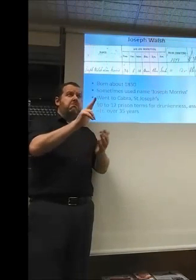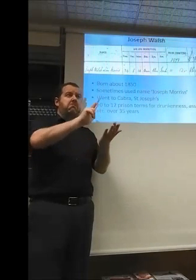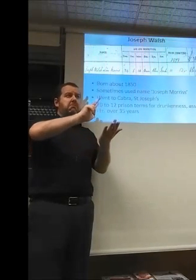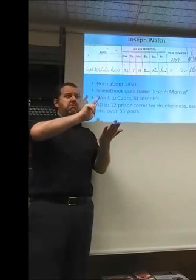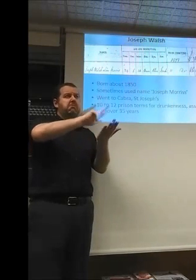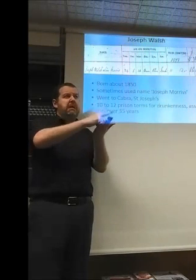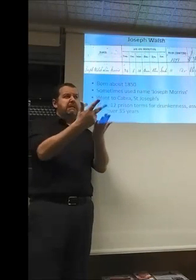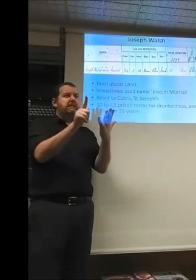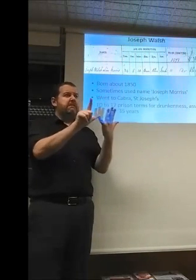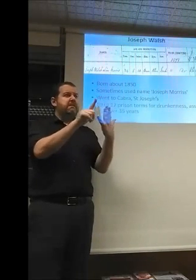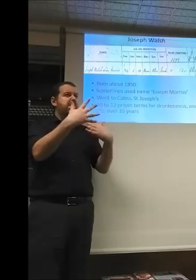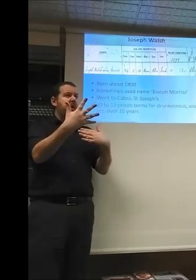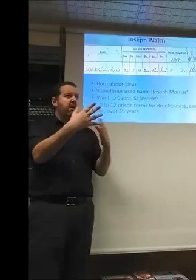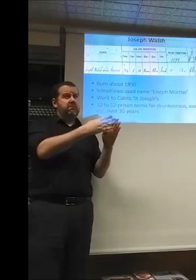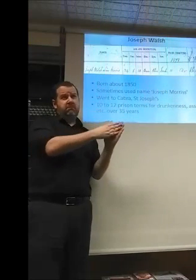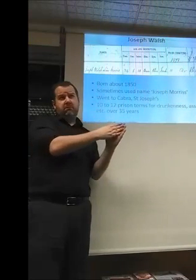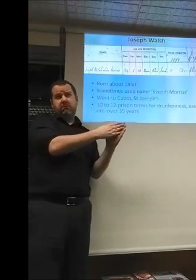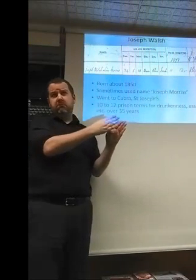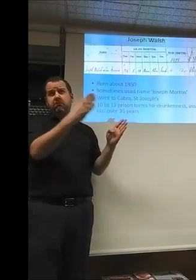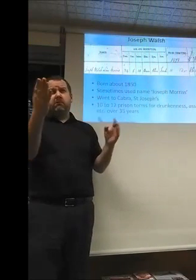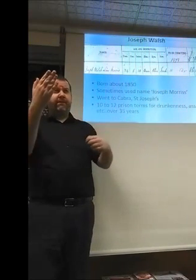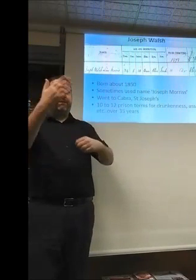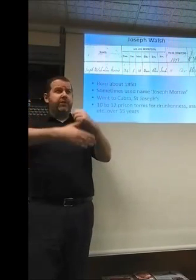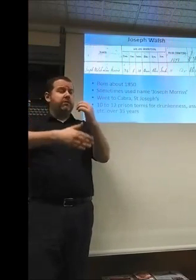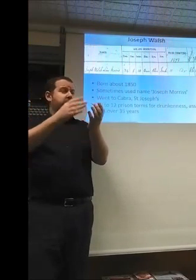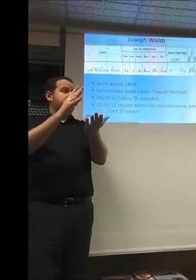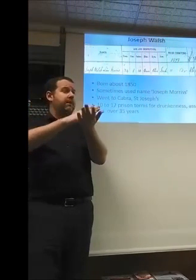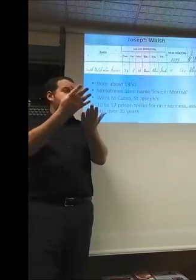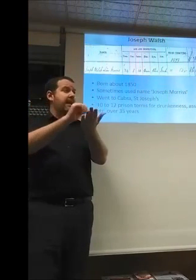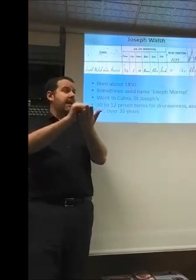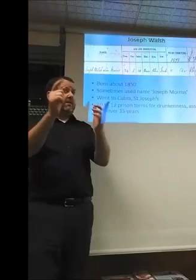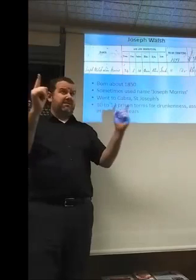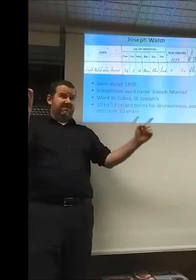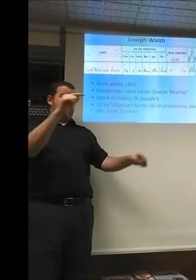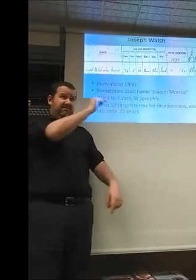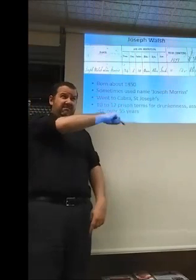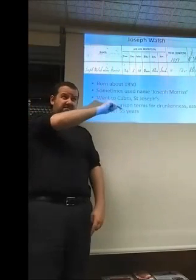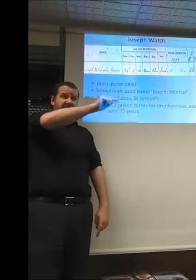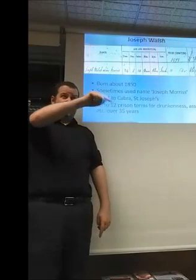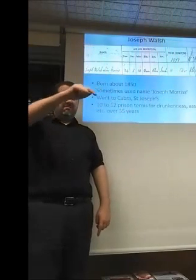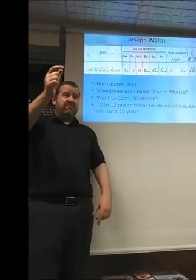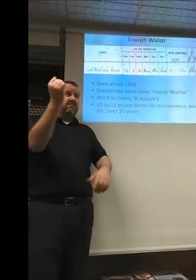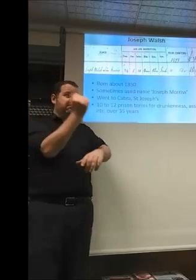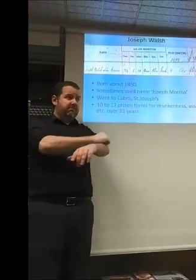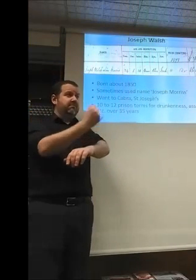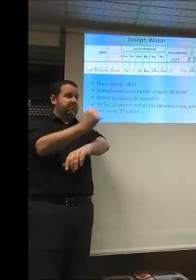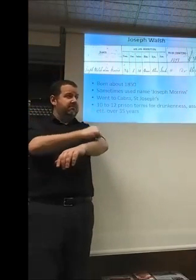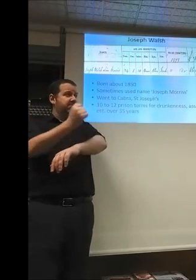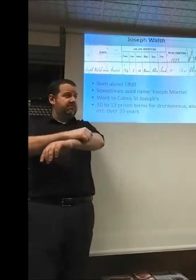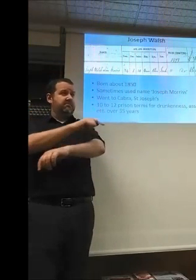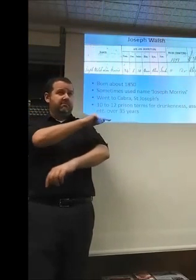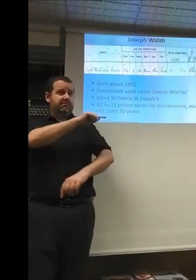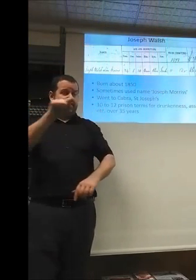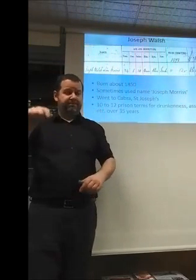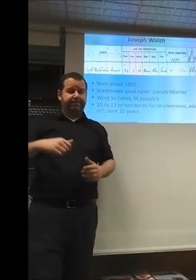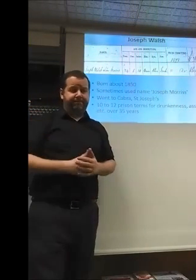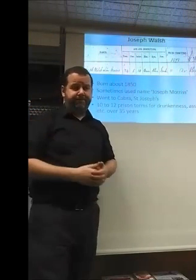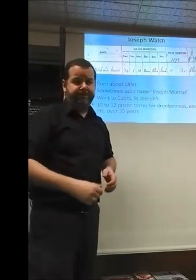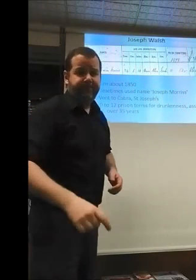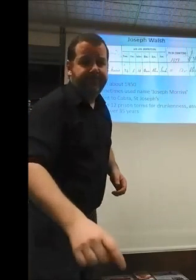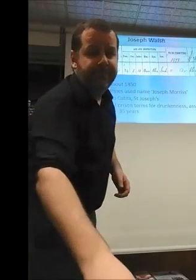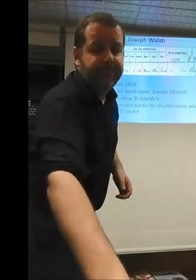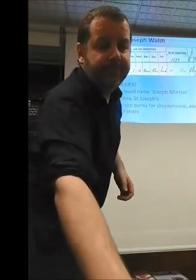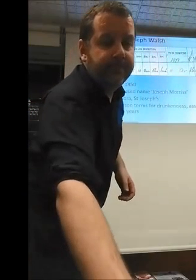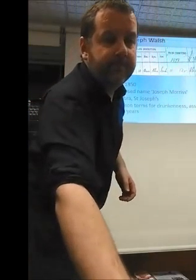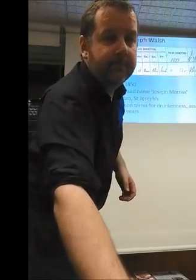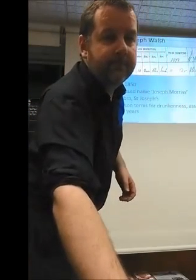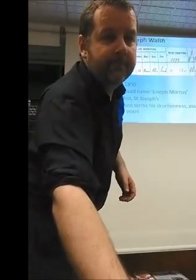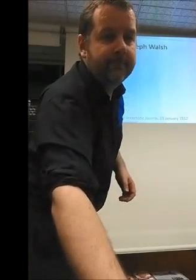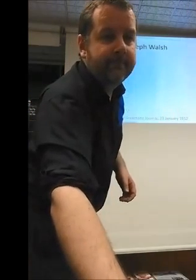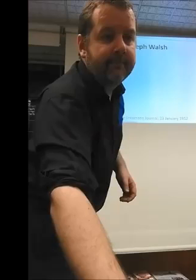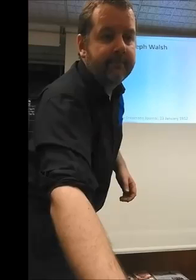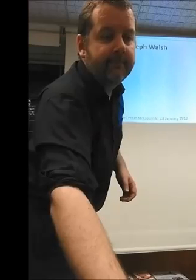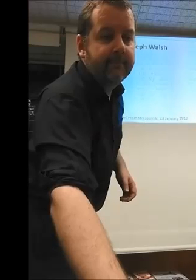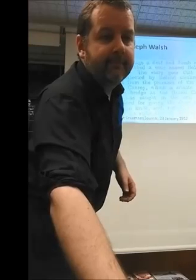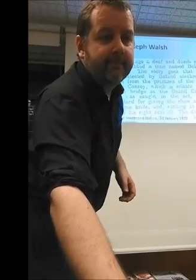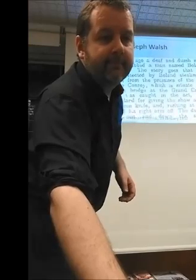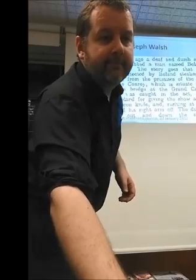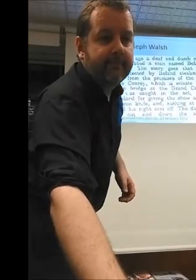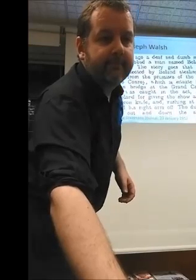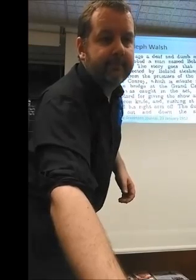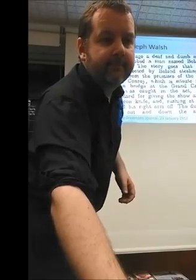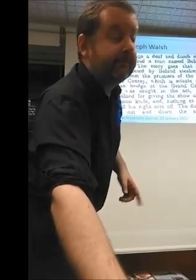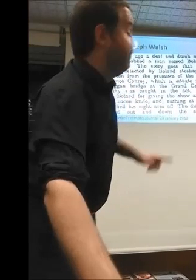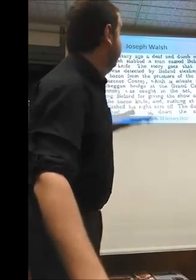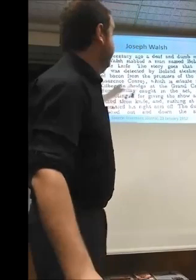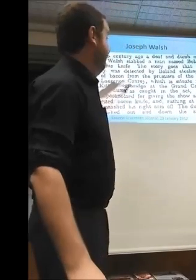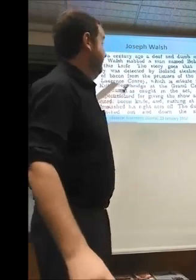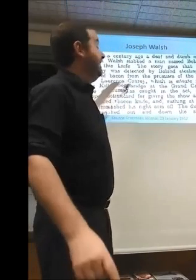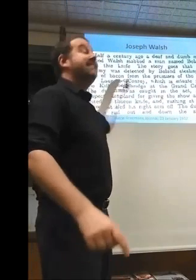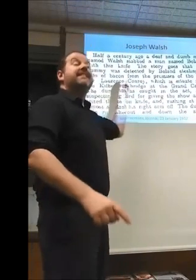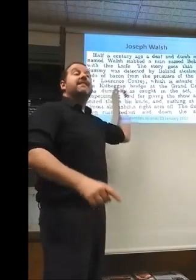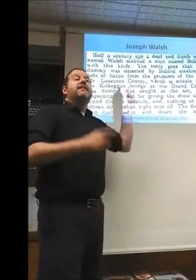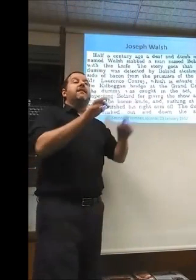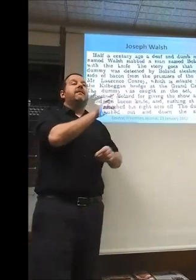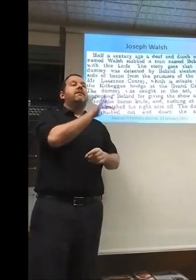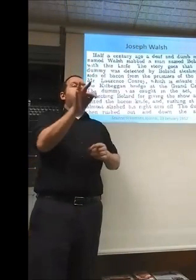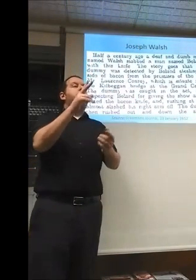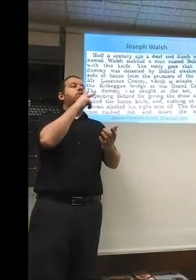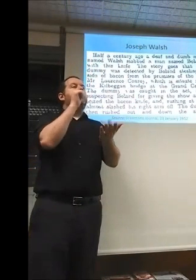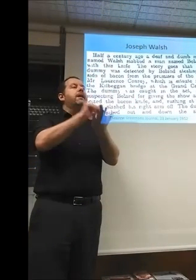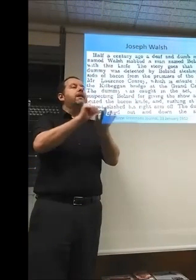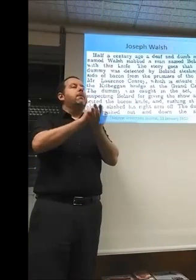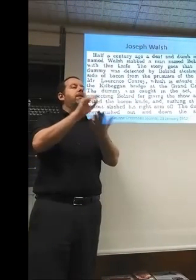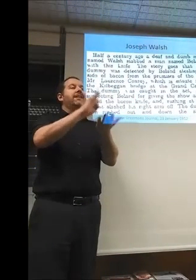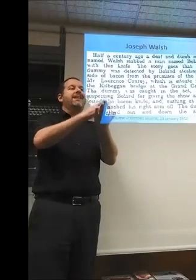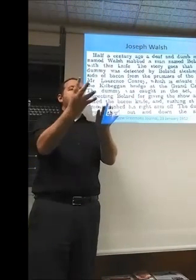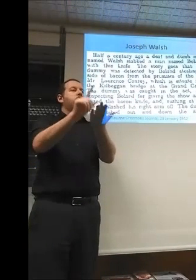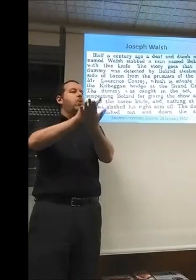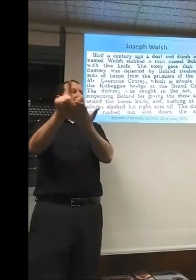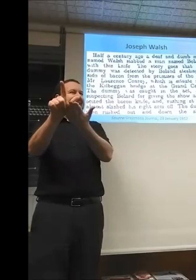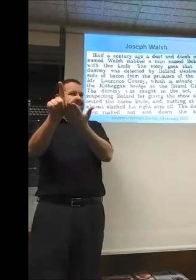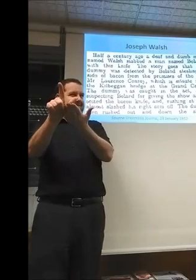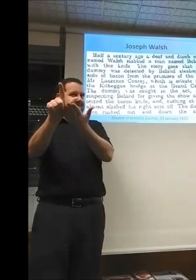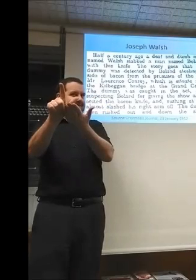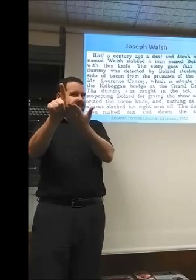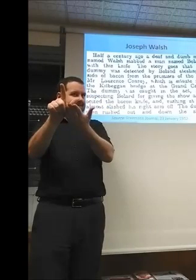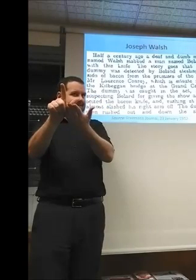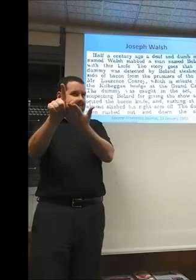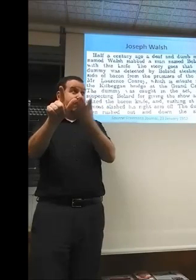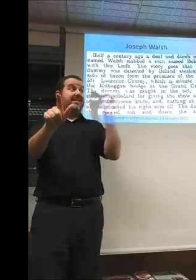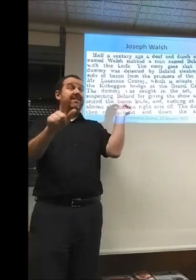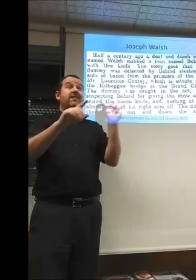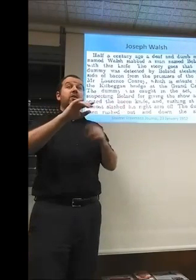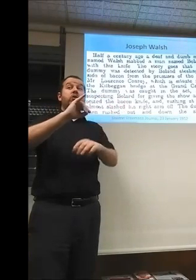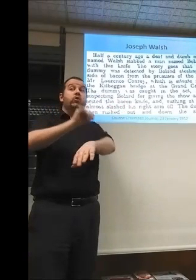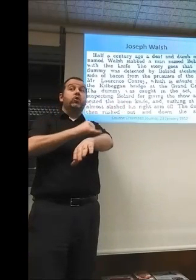When it came to the verdict from the proceedings in court, John Coleman was found to be guilty